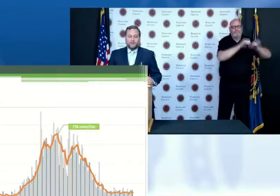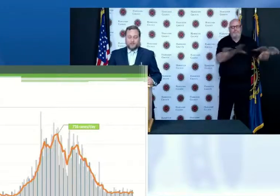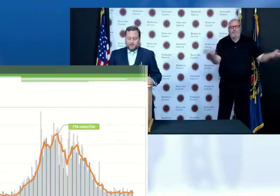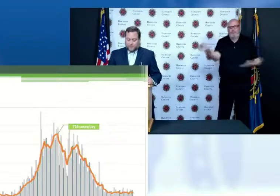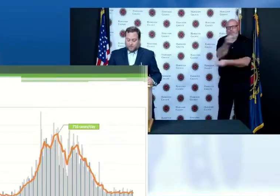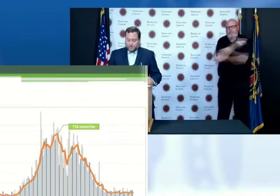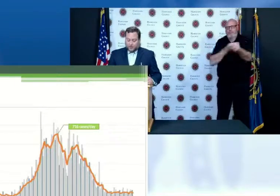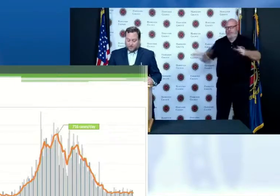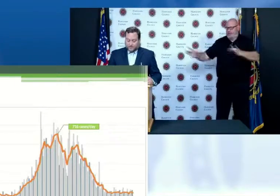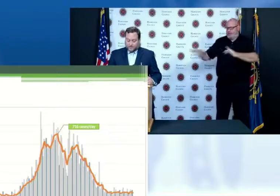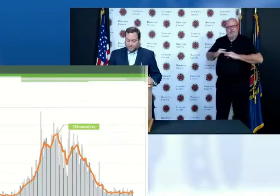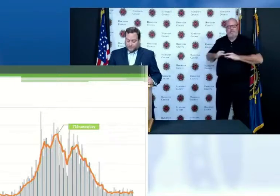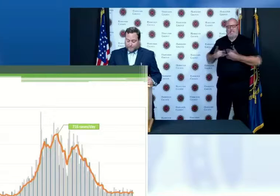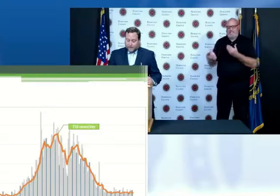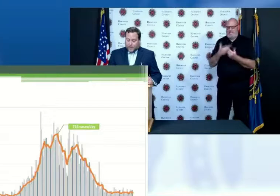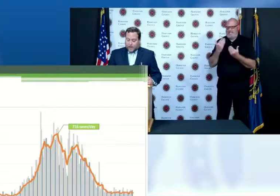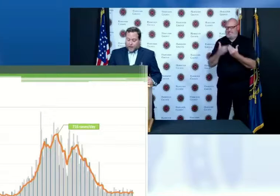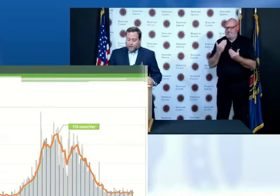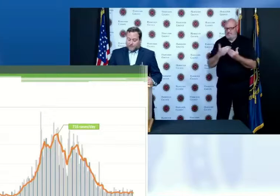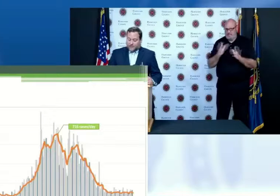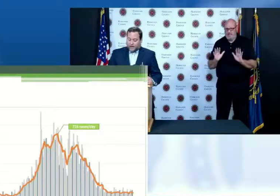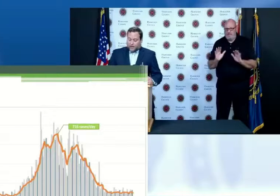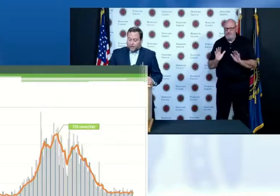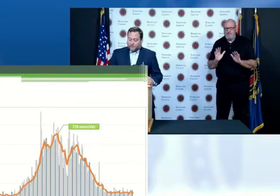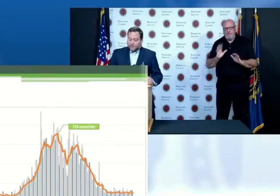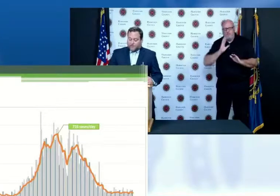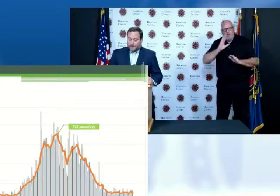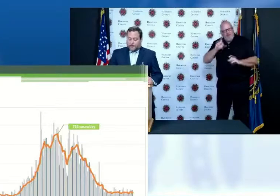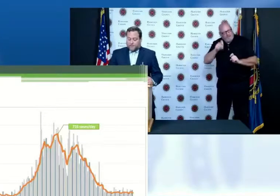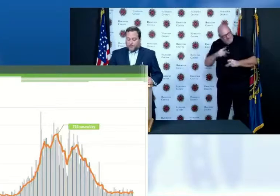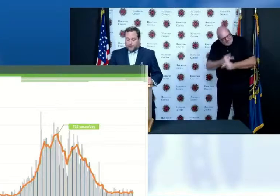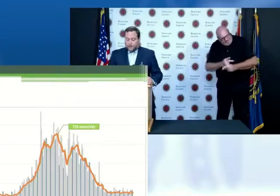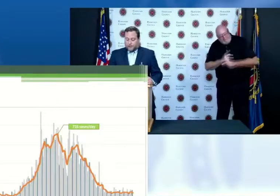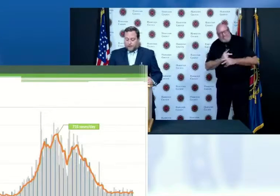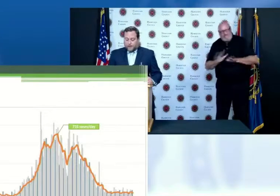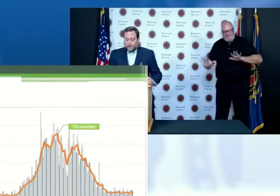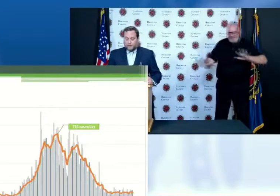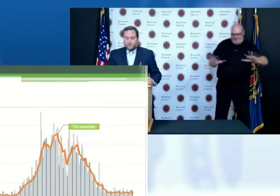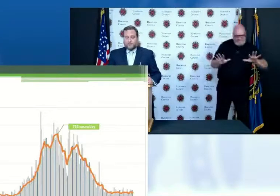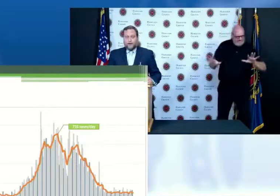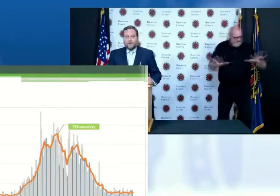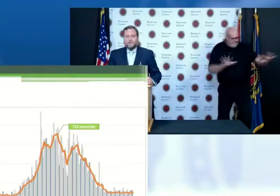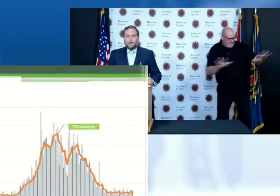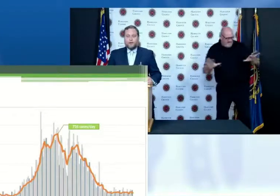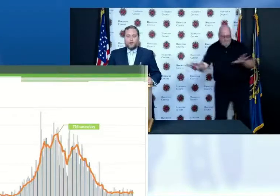continue to be cautious on this slide I also provide an update with those variants that we are